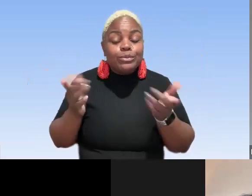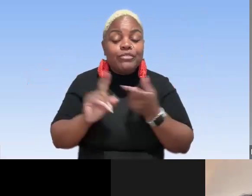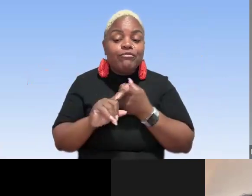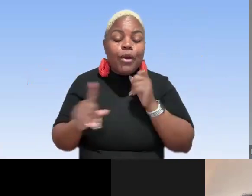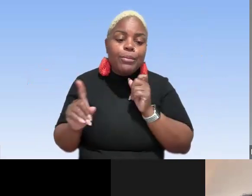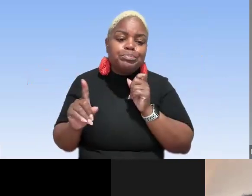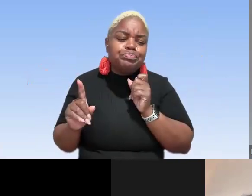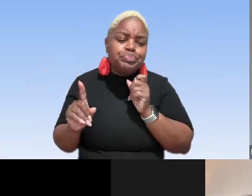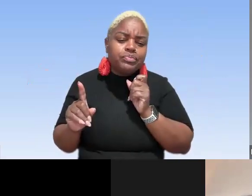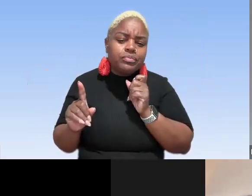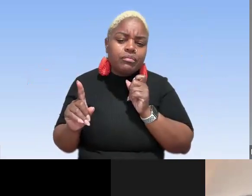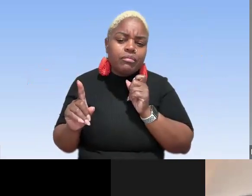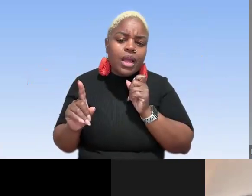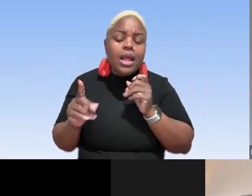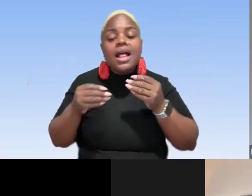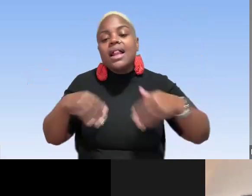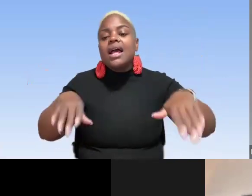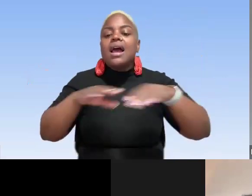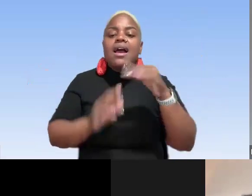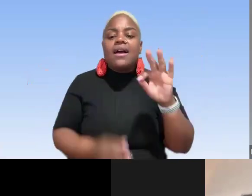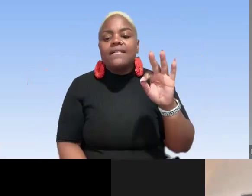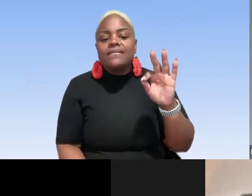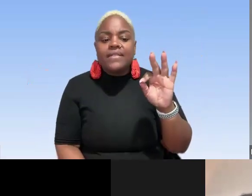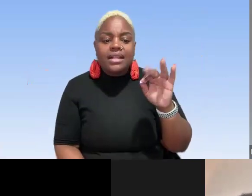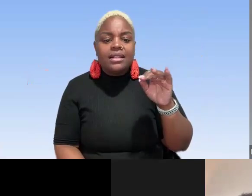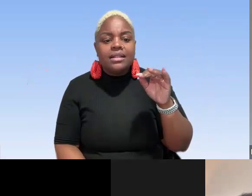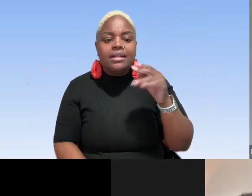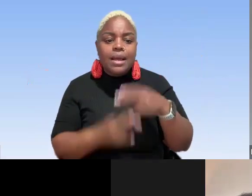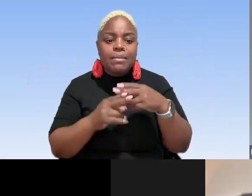the lands of the Akokisa peoples, also known as Houston,